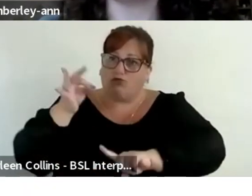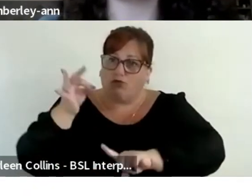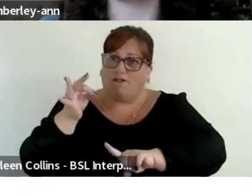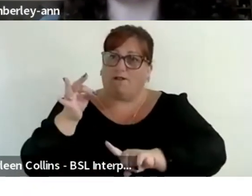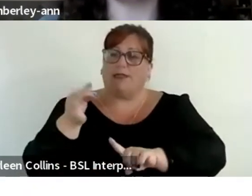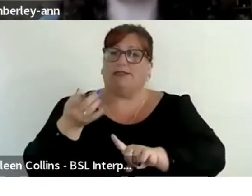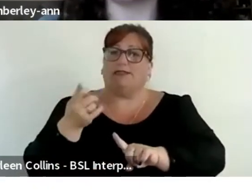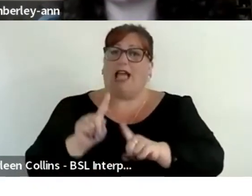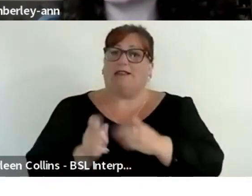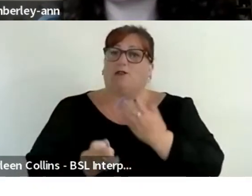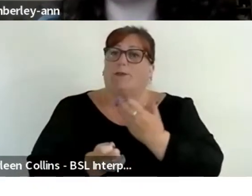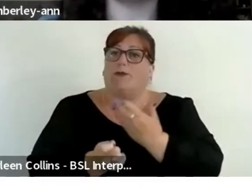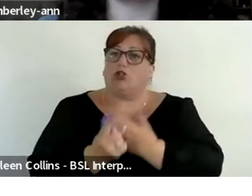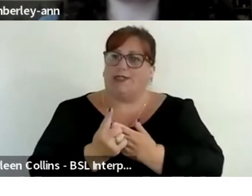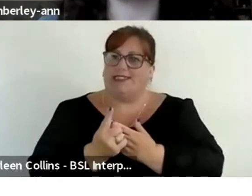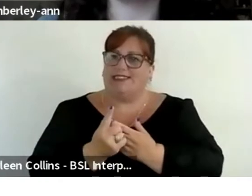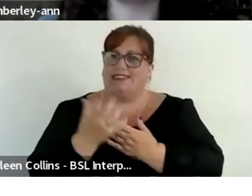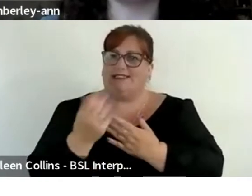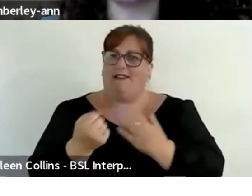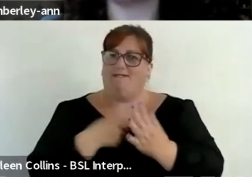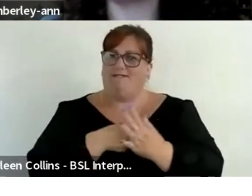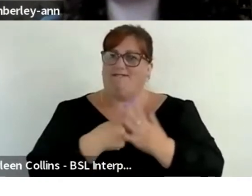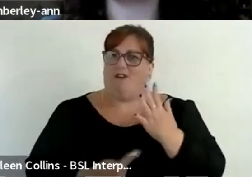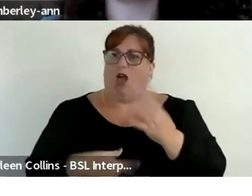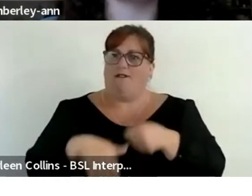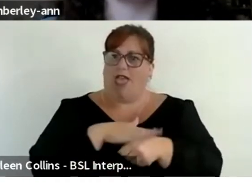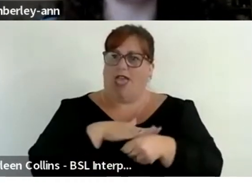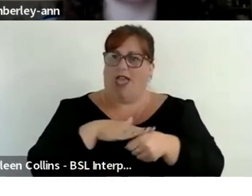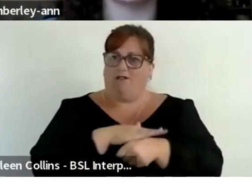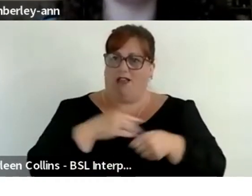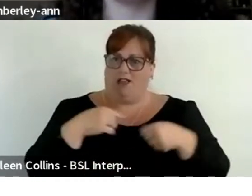So again there are five areas that we continually focus on to drive this change.